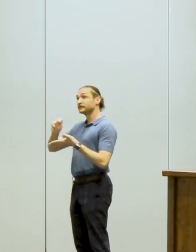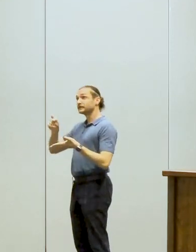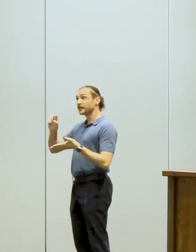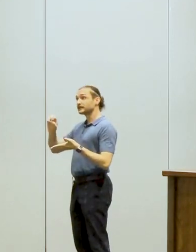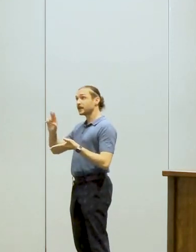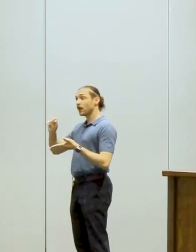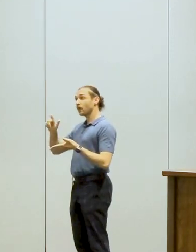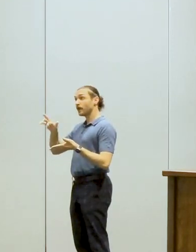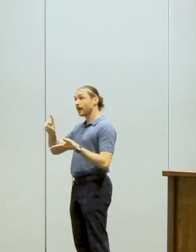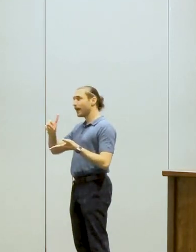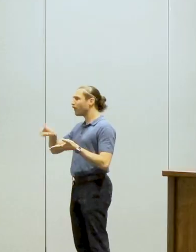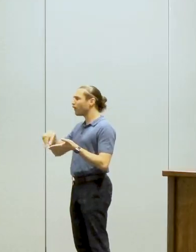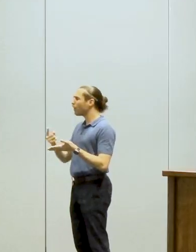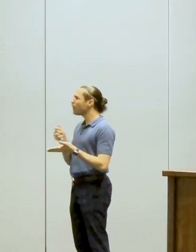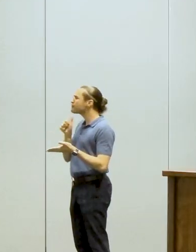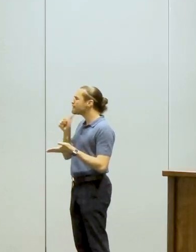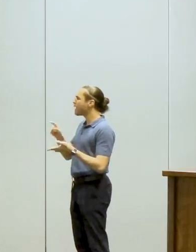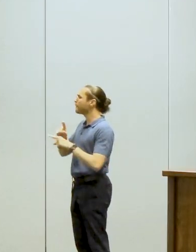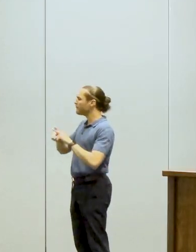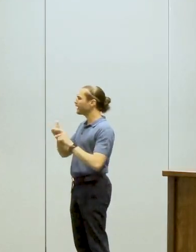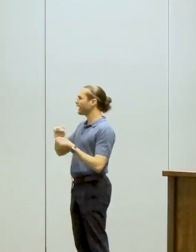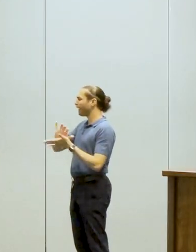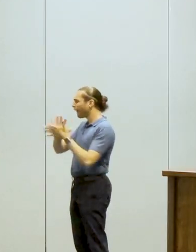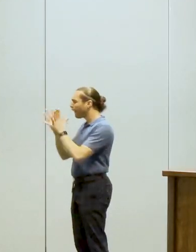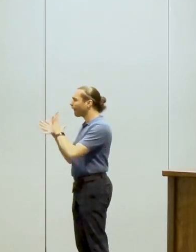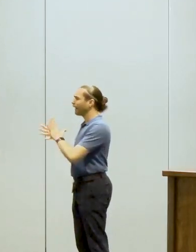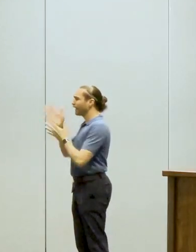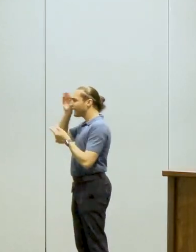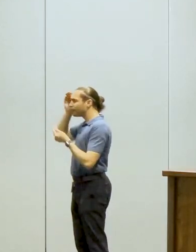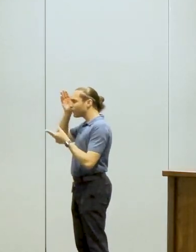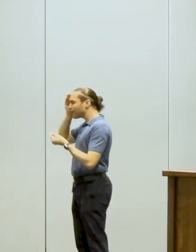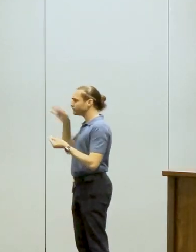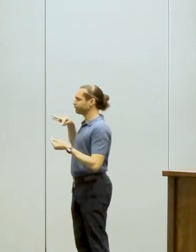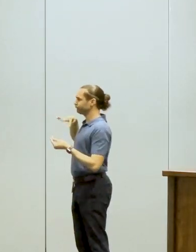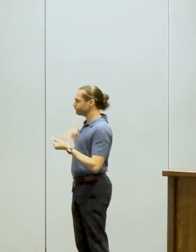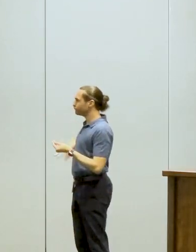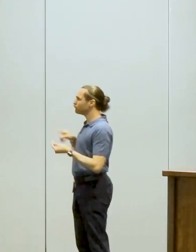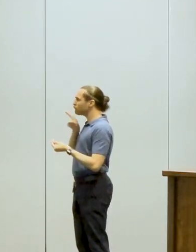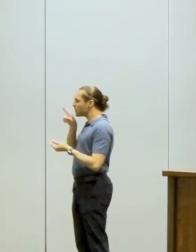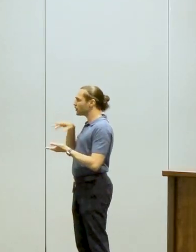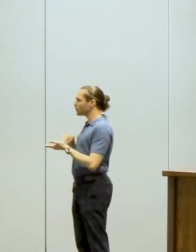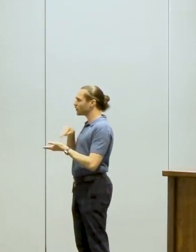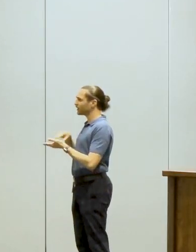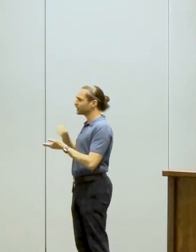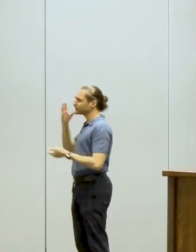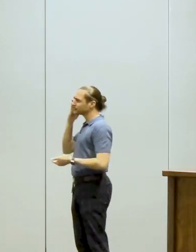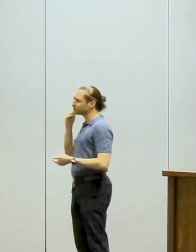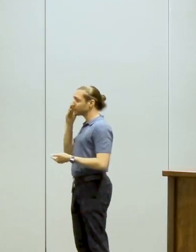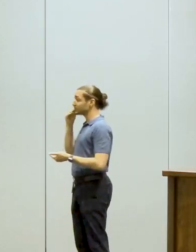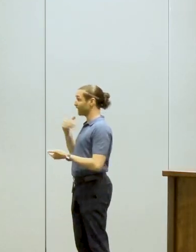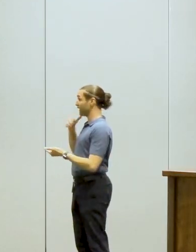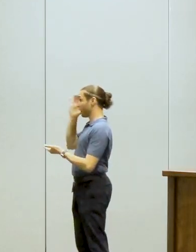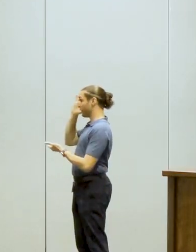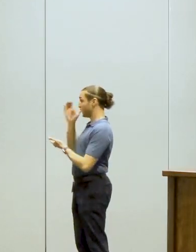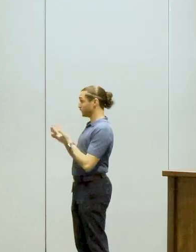into meaningful, navigable experiences. So you know, if we have pictures and we upload them into our generative AI, we can